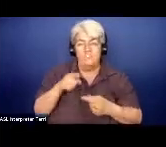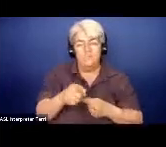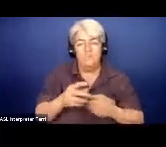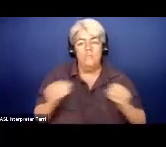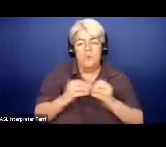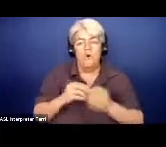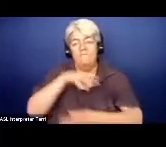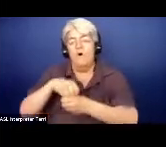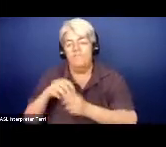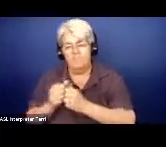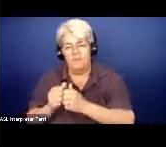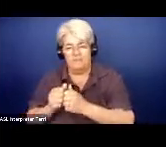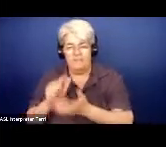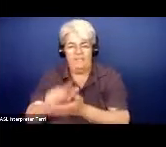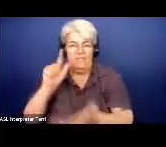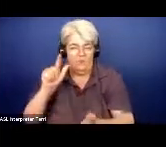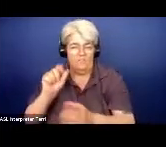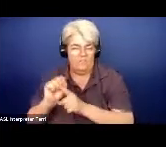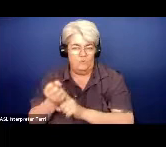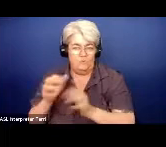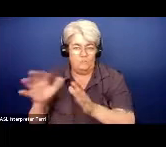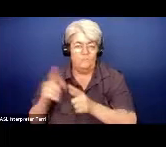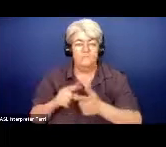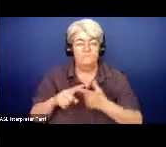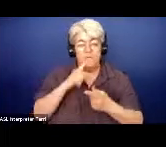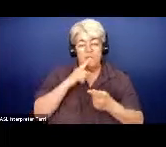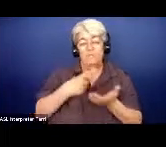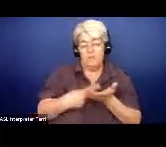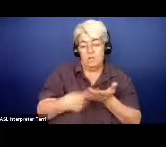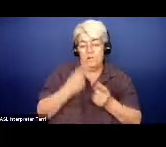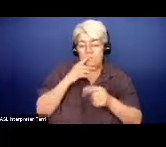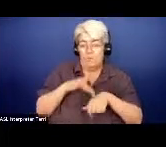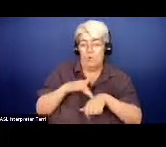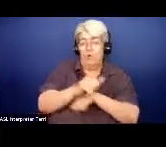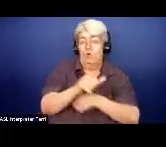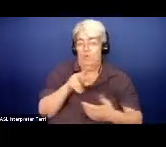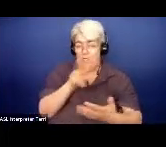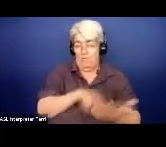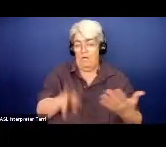justice systems and we'll talk about some preliminary evidence regarding the effectiveness